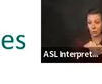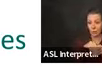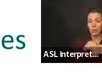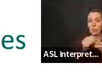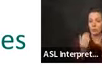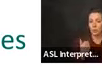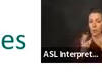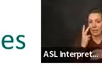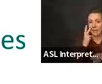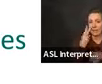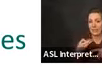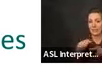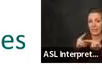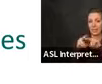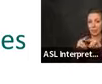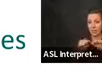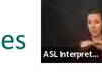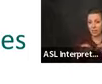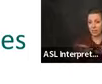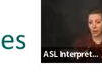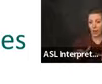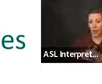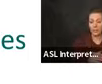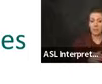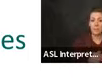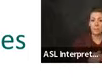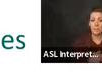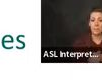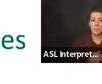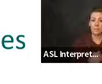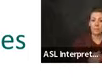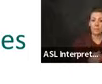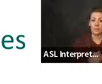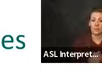increased transmission in the degree to which we're likely to see